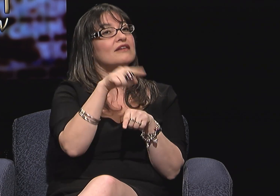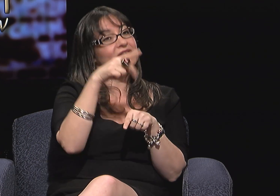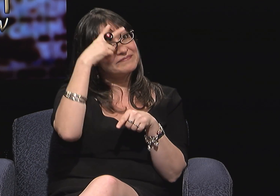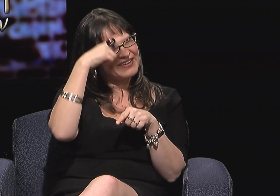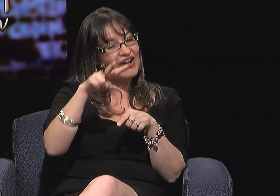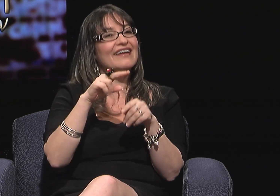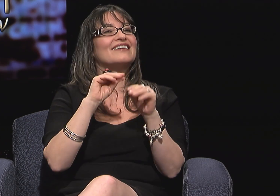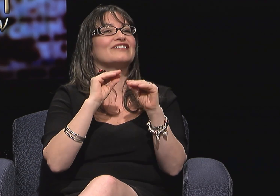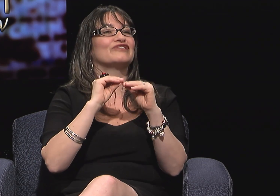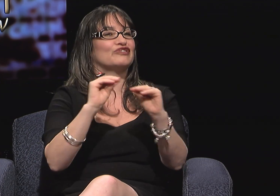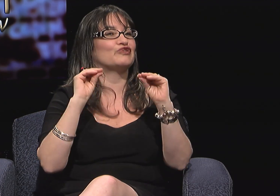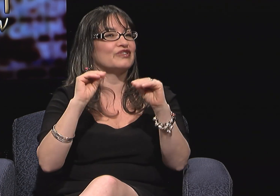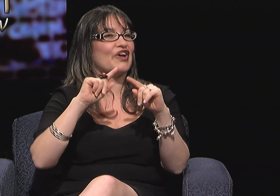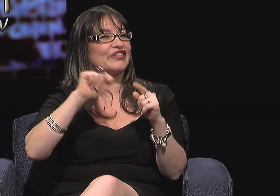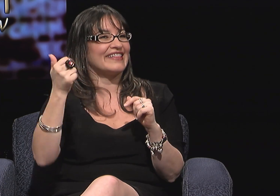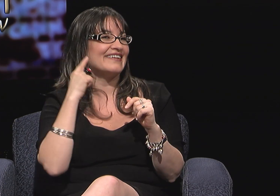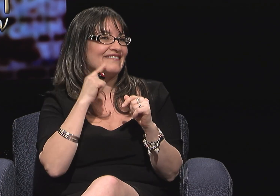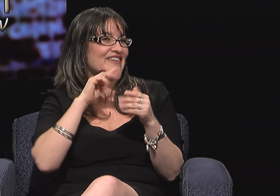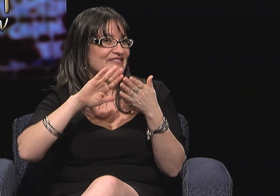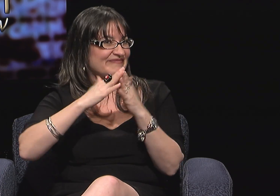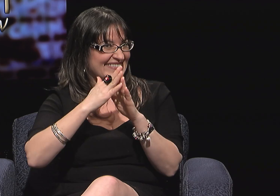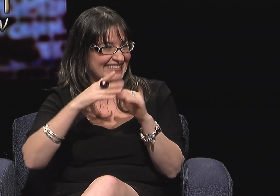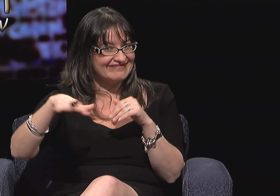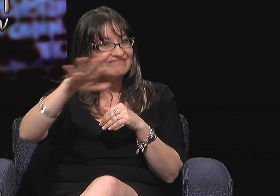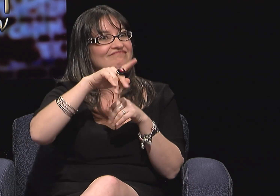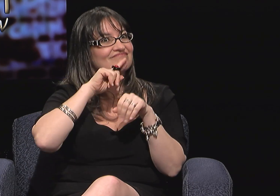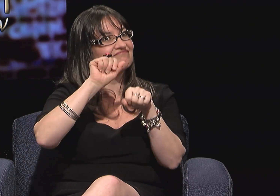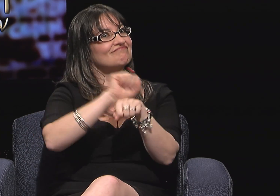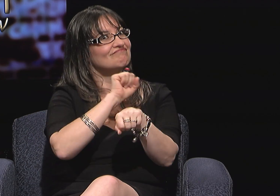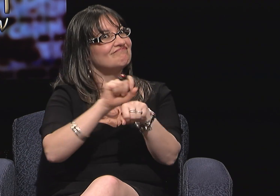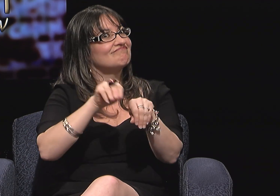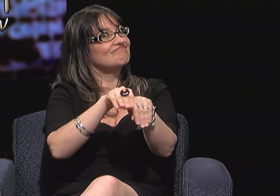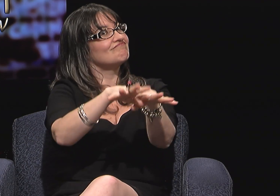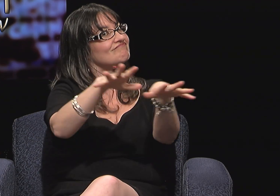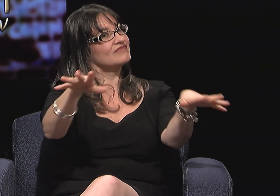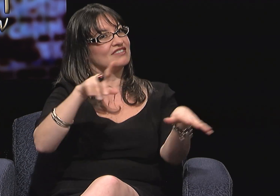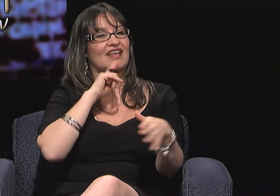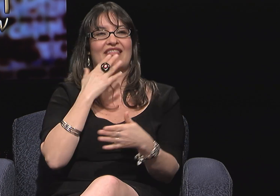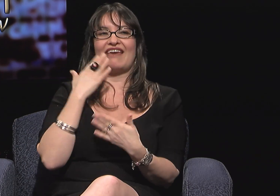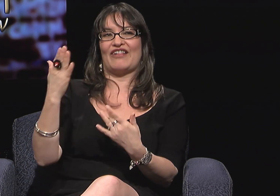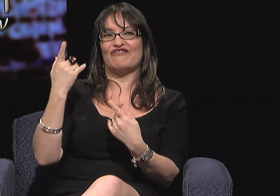and train other deaf people in leadership skills. I am very grateful to have received that scholarship